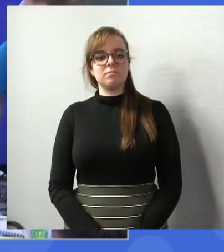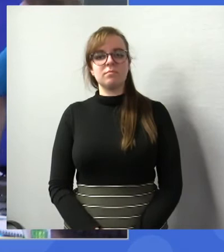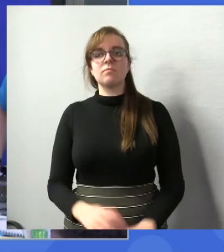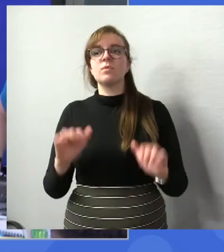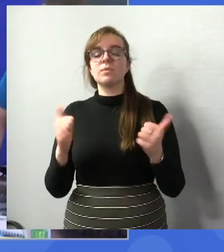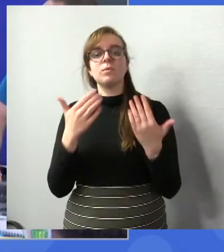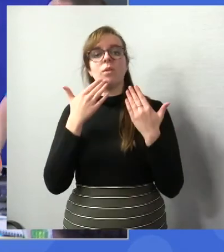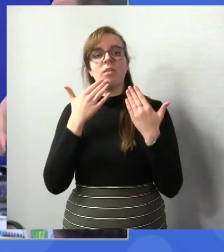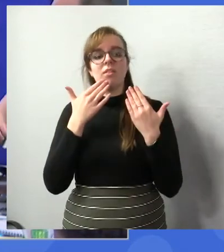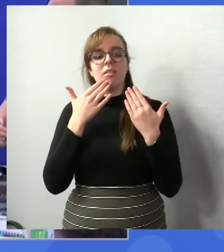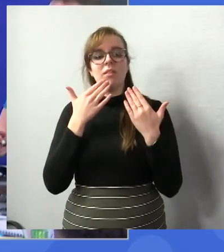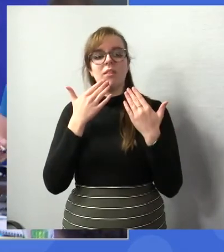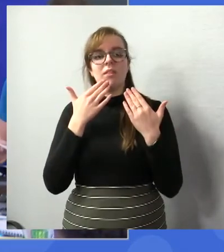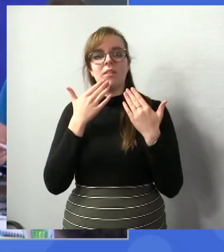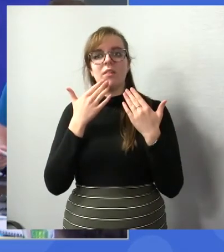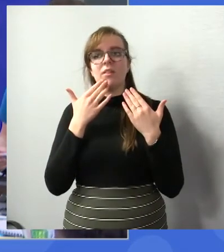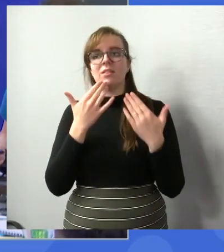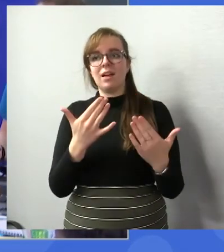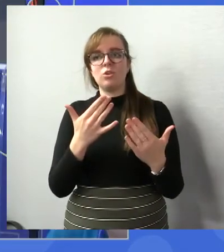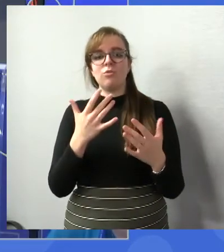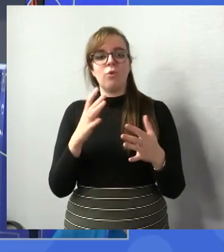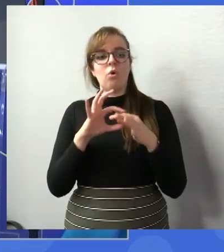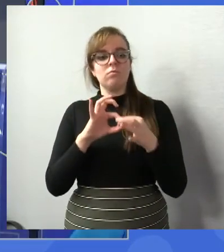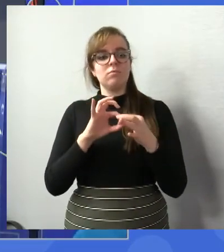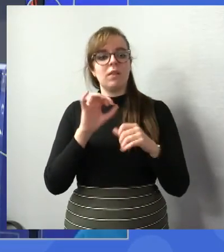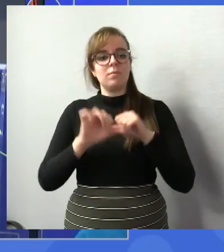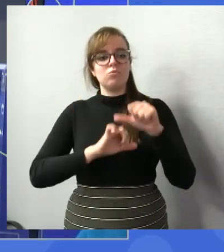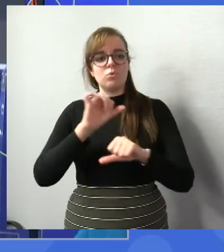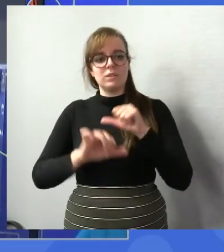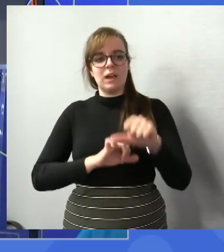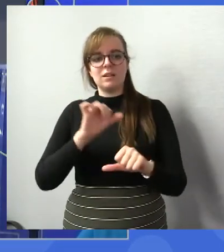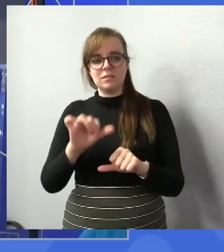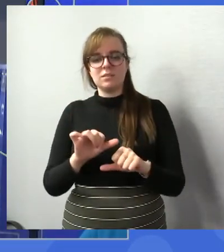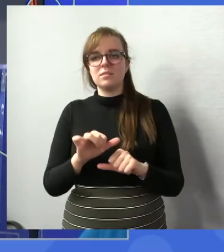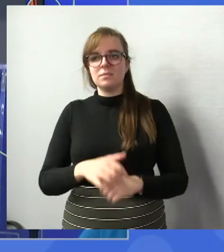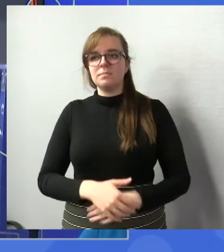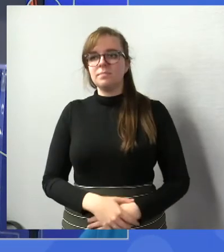for working through this process Chris and I will no harmless and like the